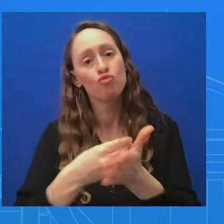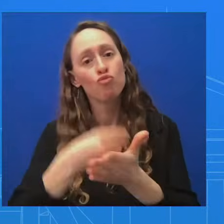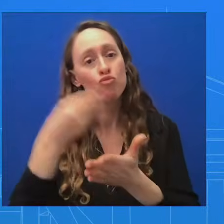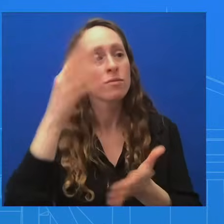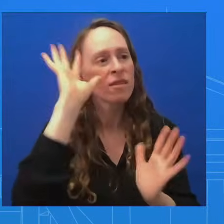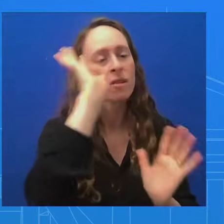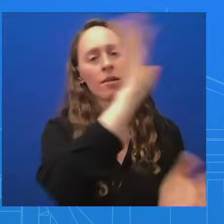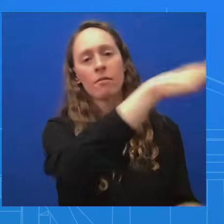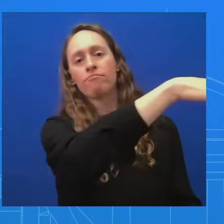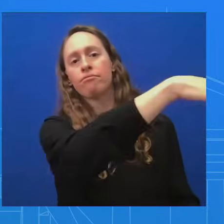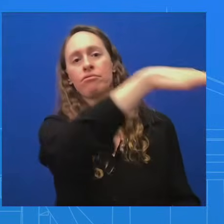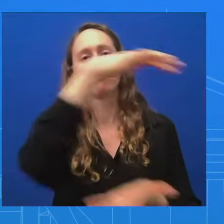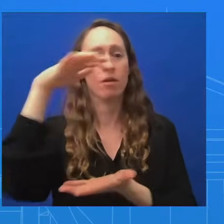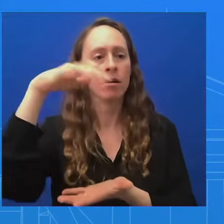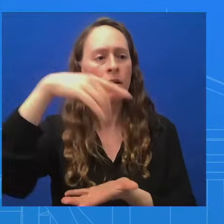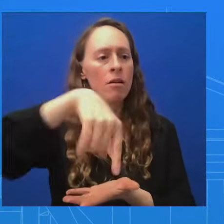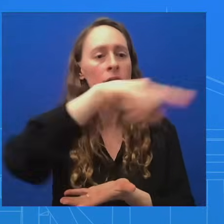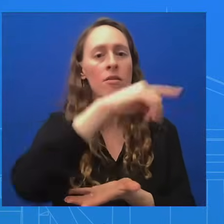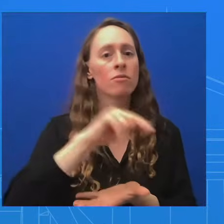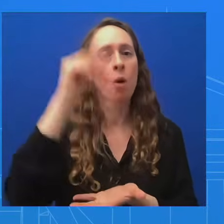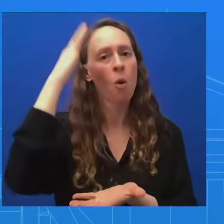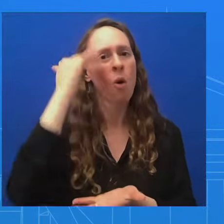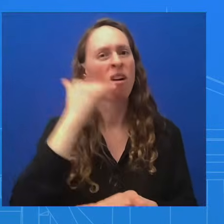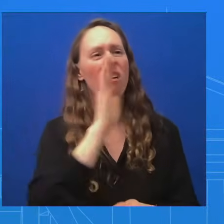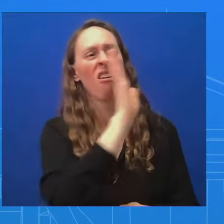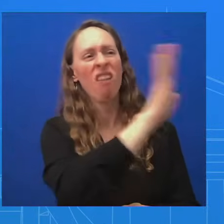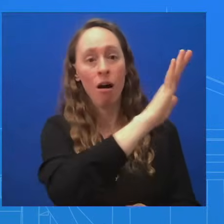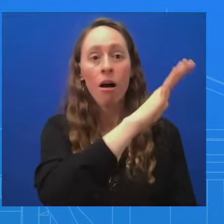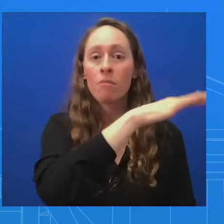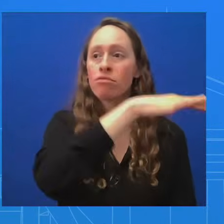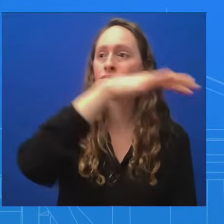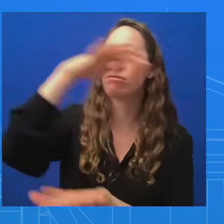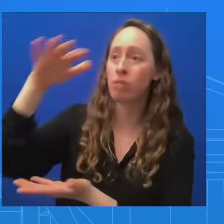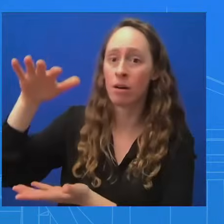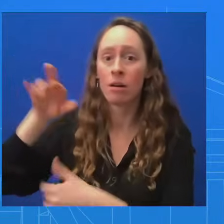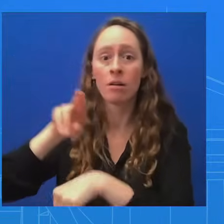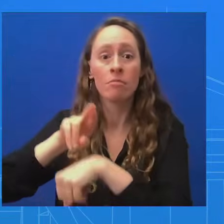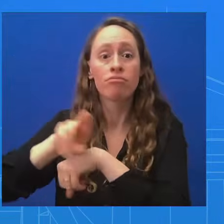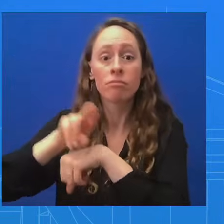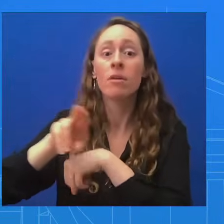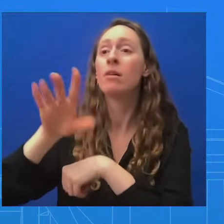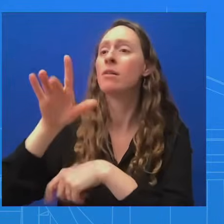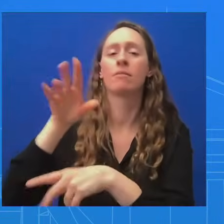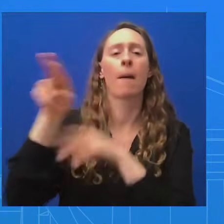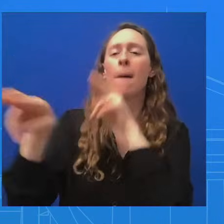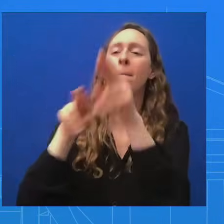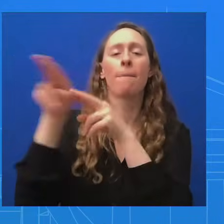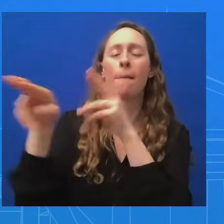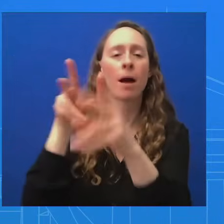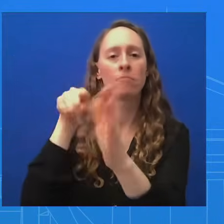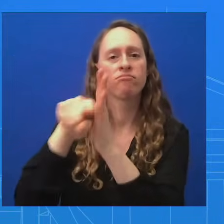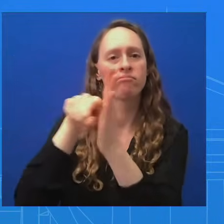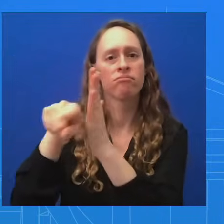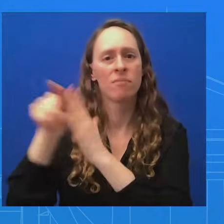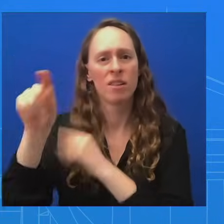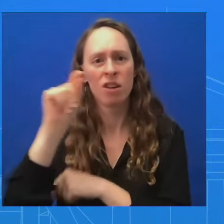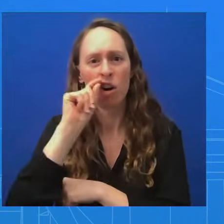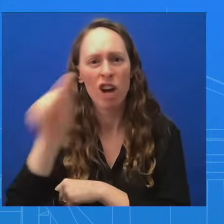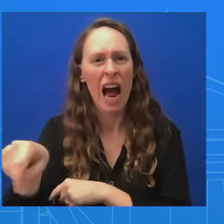as well as artillery ammunition. So, the -- this burgeoning relationship between the two countries is certainly worrisome.